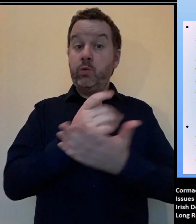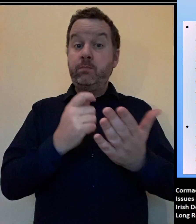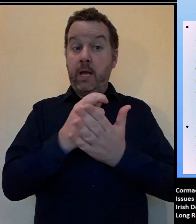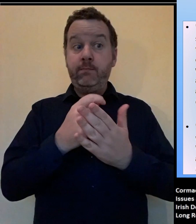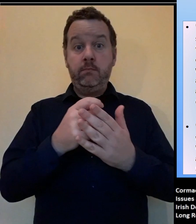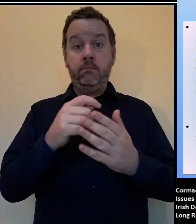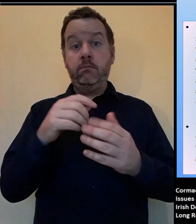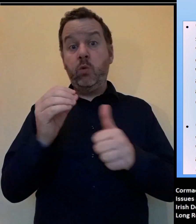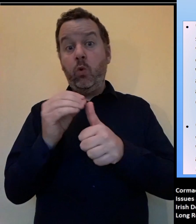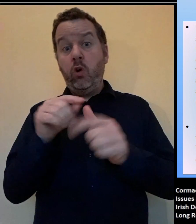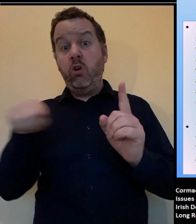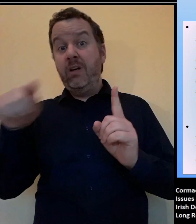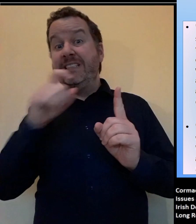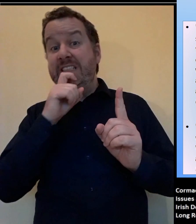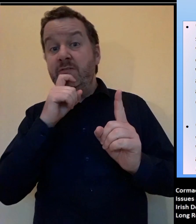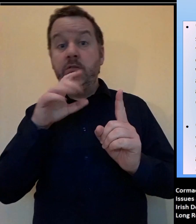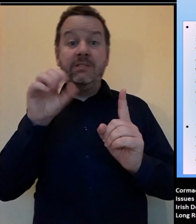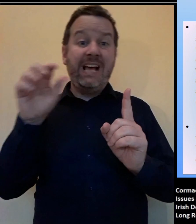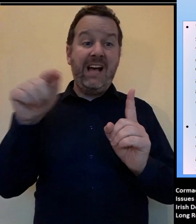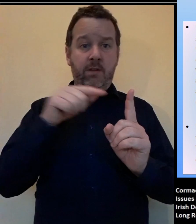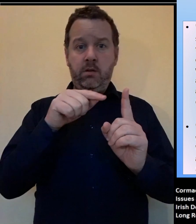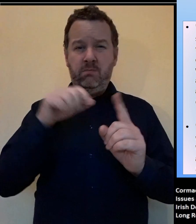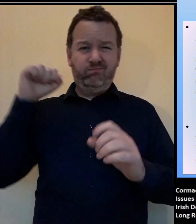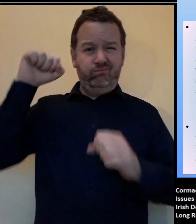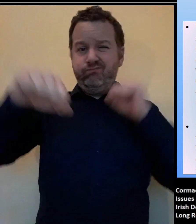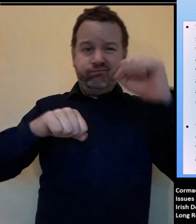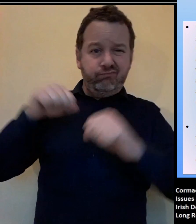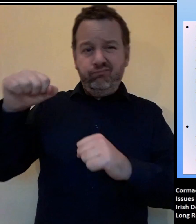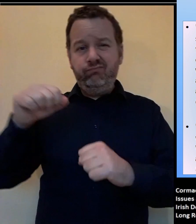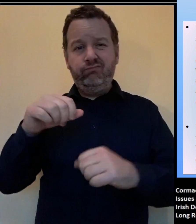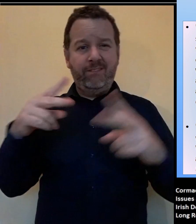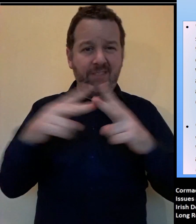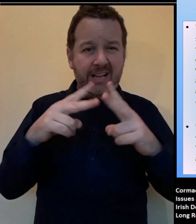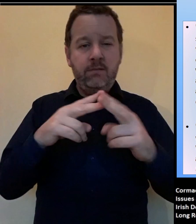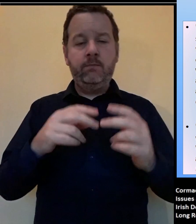and sometimes behaved violently towards inmates and staff.